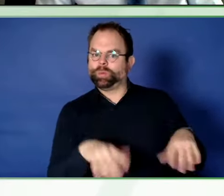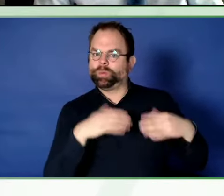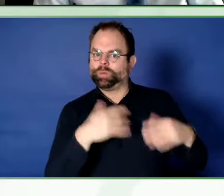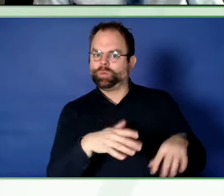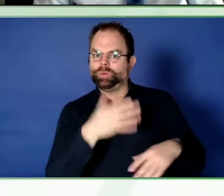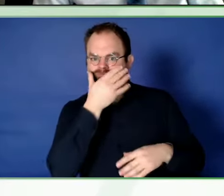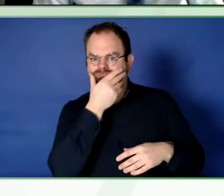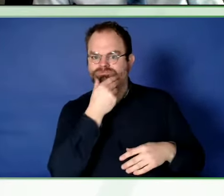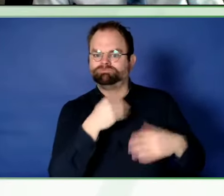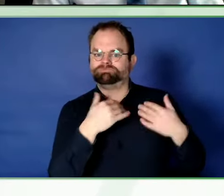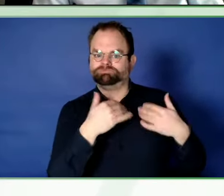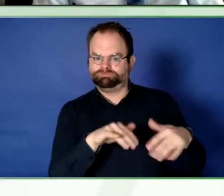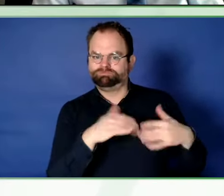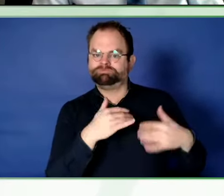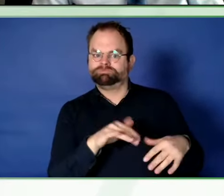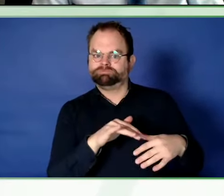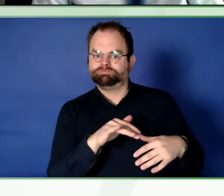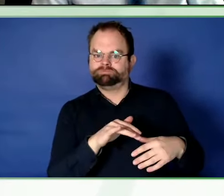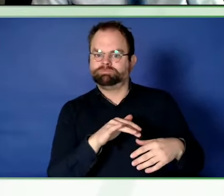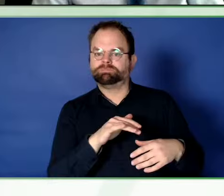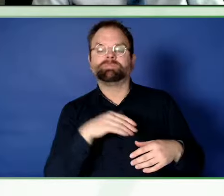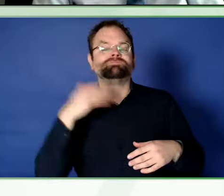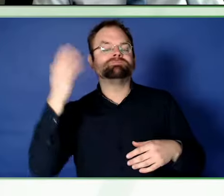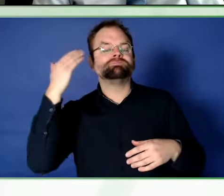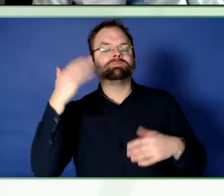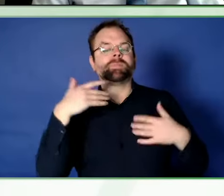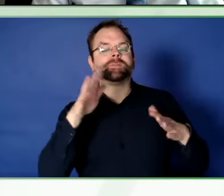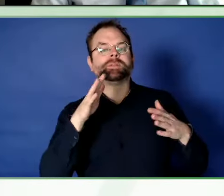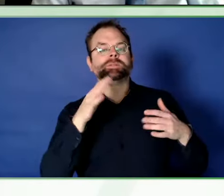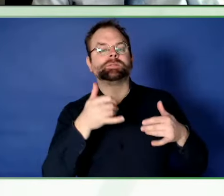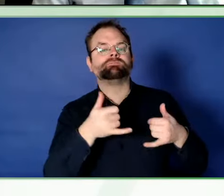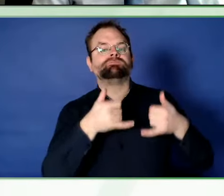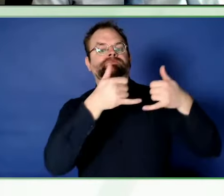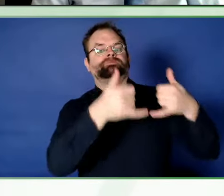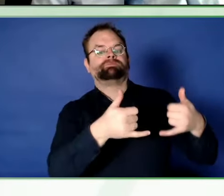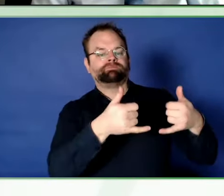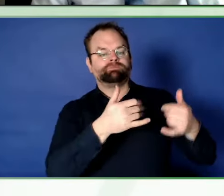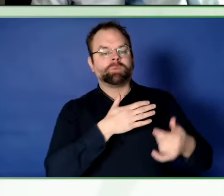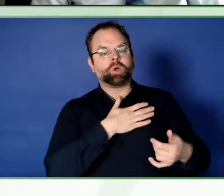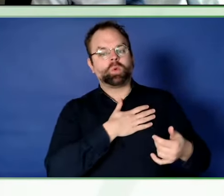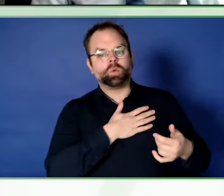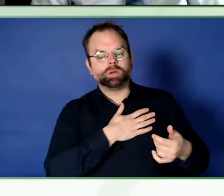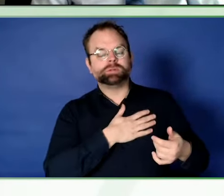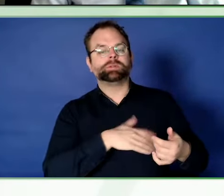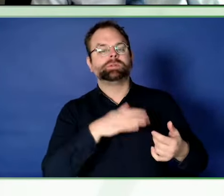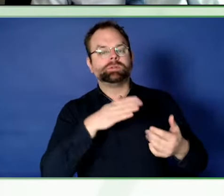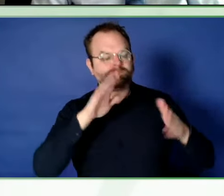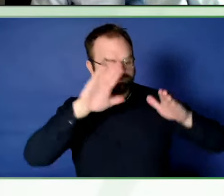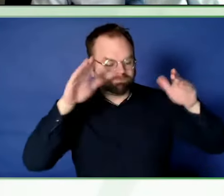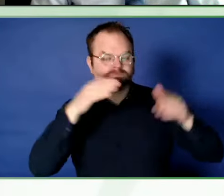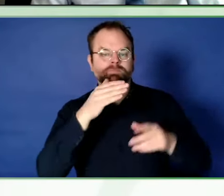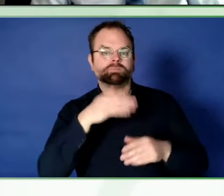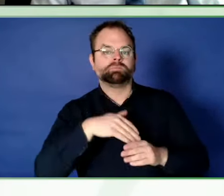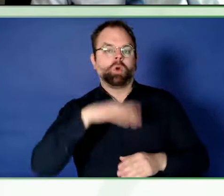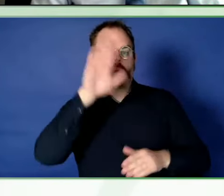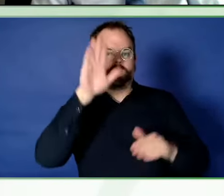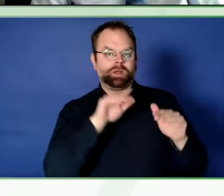and going into more details. Hello, thank you, I'm glad to be here today.